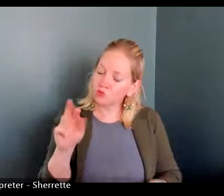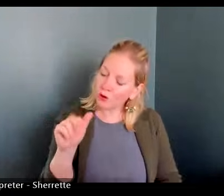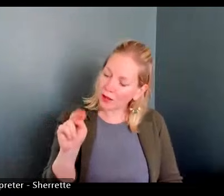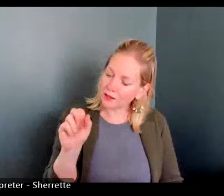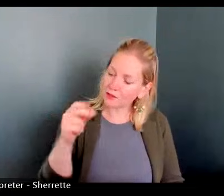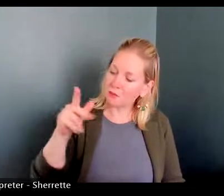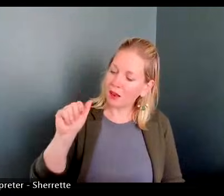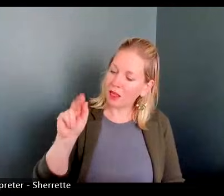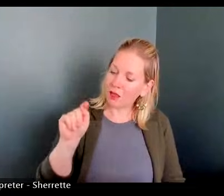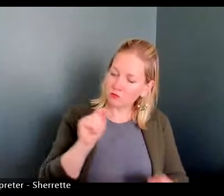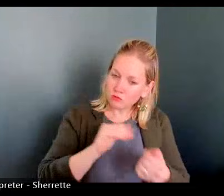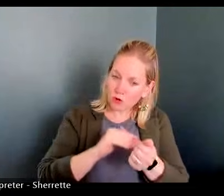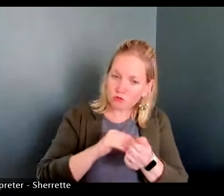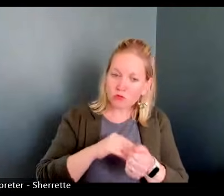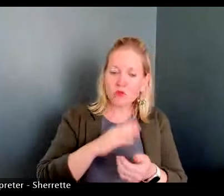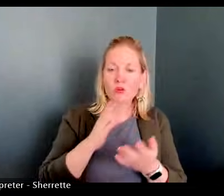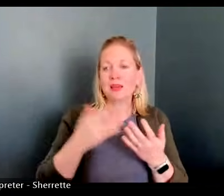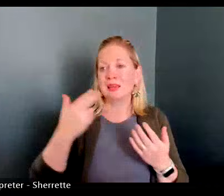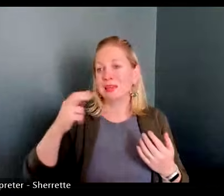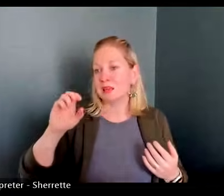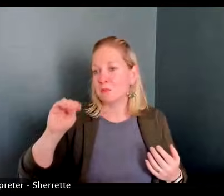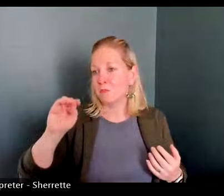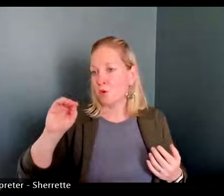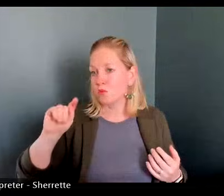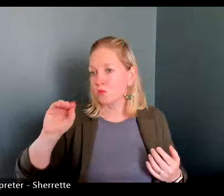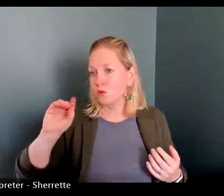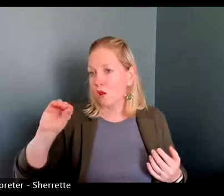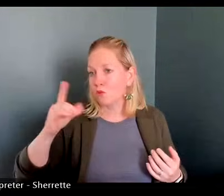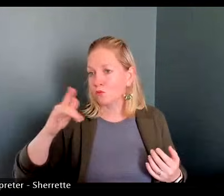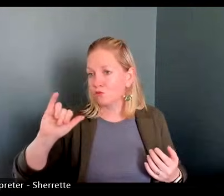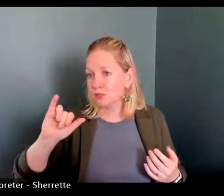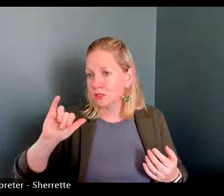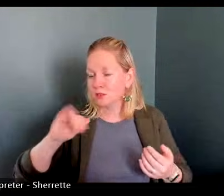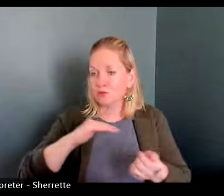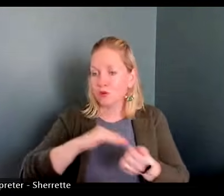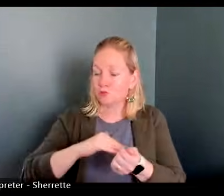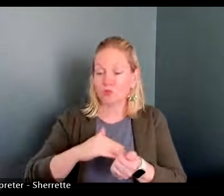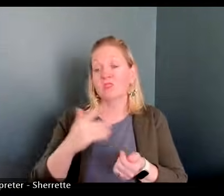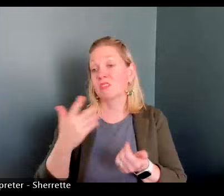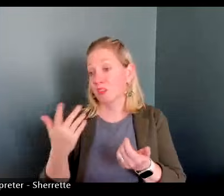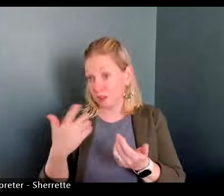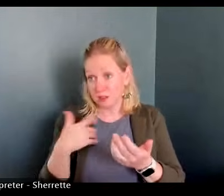And so, then I just turn around and kind of just Google on my own and just write up on a